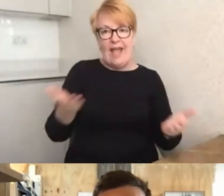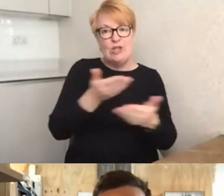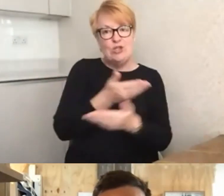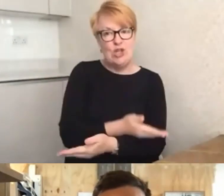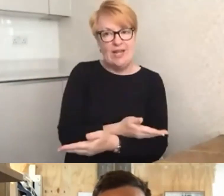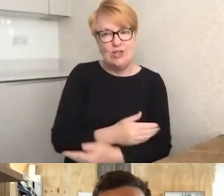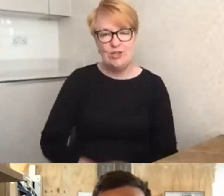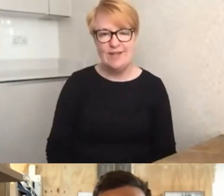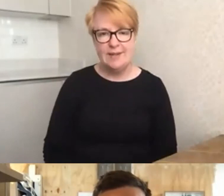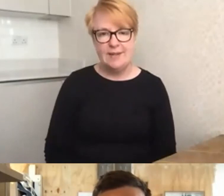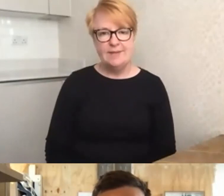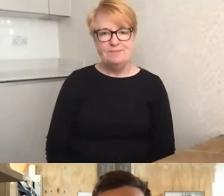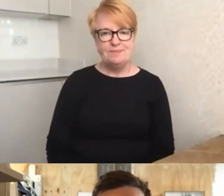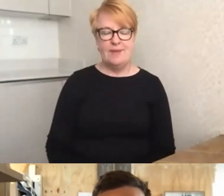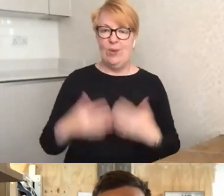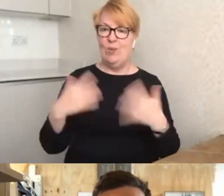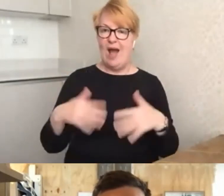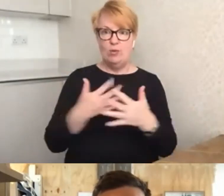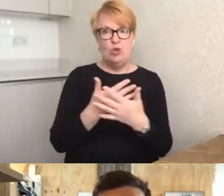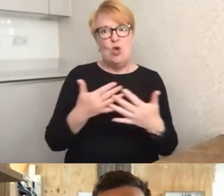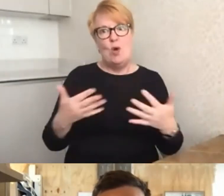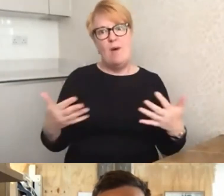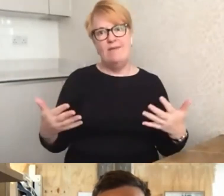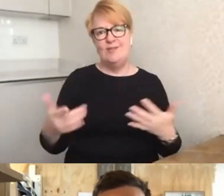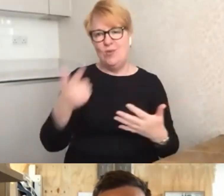There's obviously so much more to discuss. And that's obviously beyond the